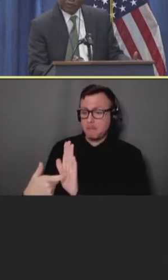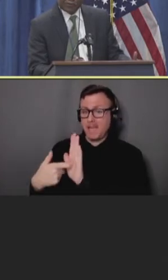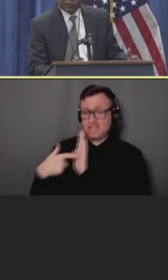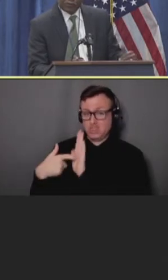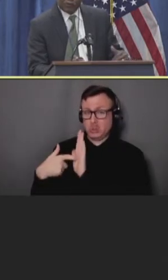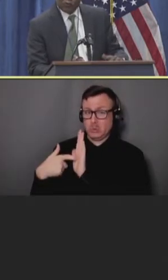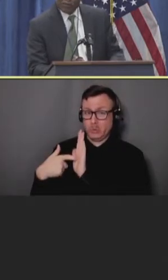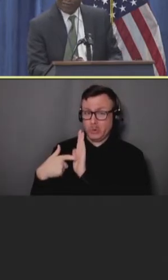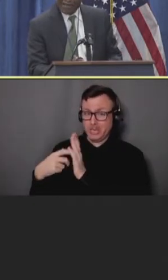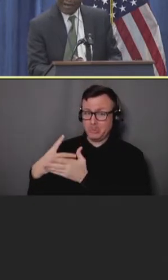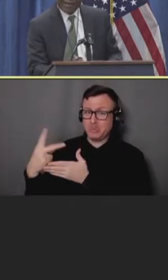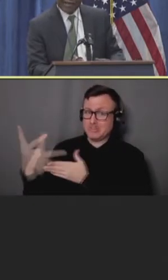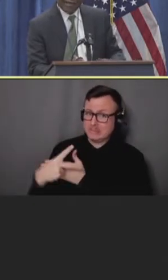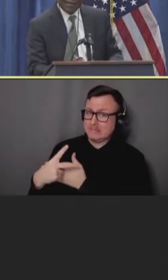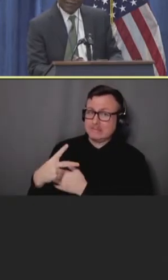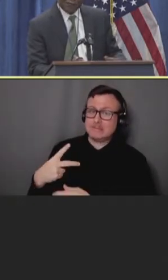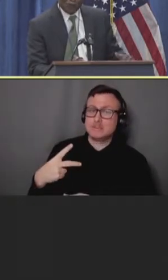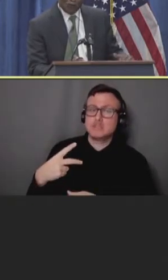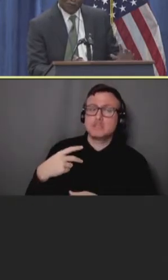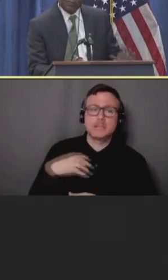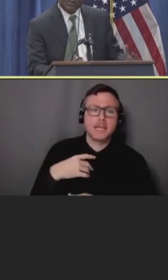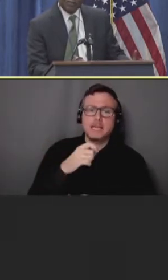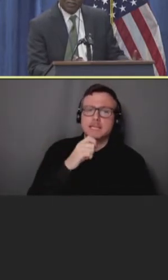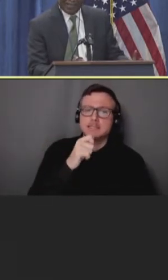And so there was not a informed consent;